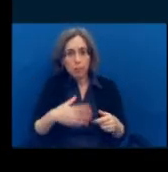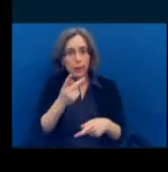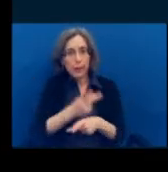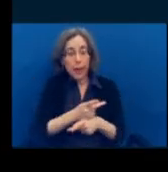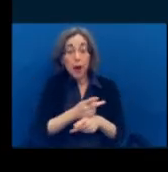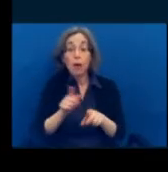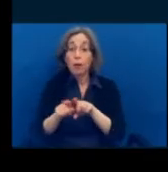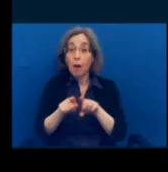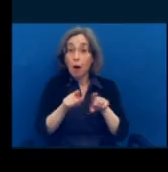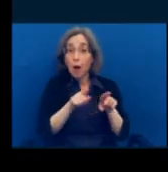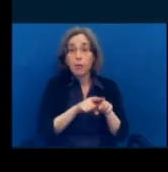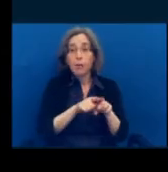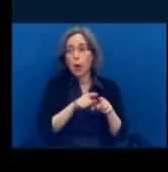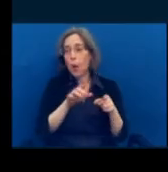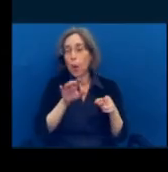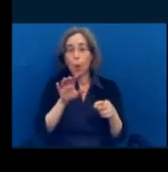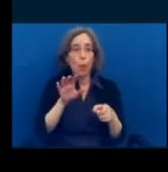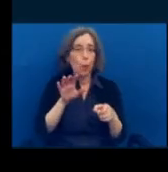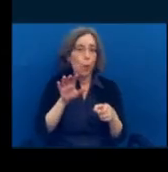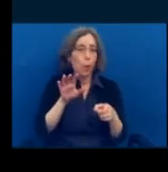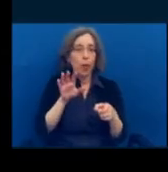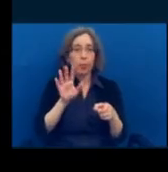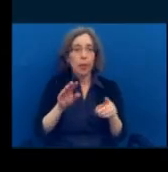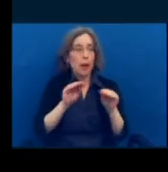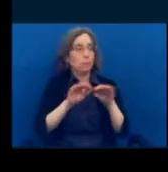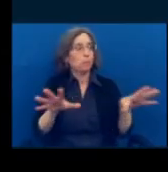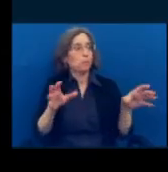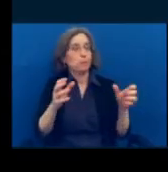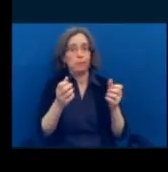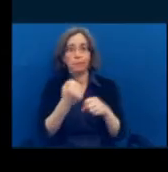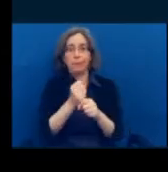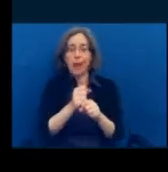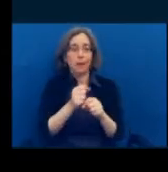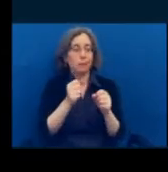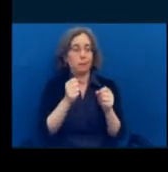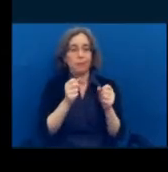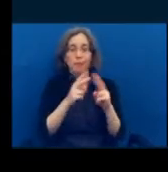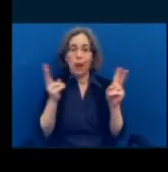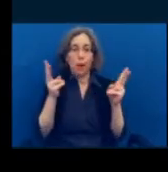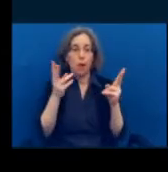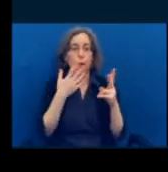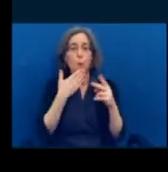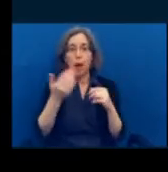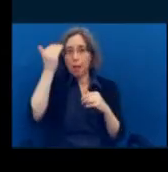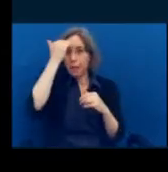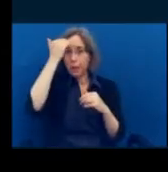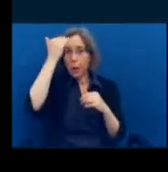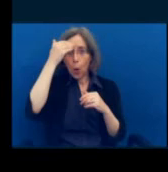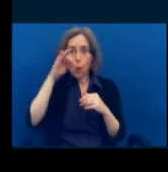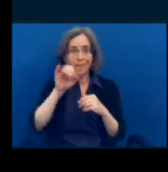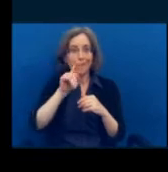RECOGNIZABLE FETAL PORTRAIT THAT'S NOW DISTRIBUTED IN ADS, CHRISTMAS CARDS, THROUGHOUT